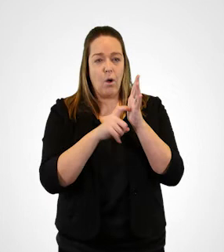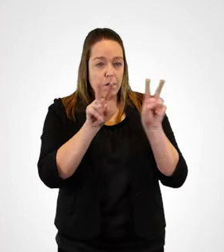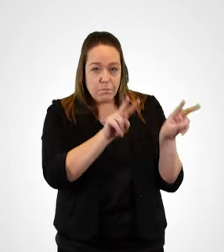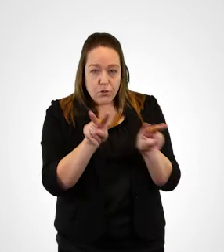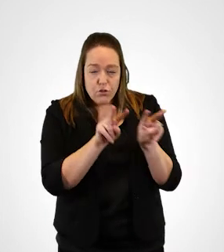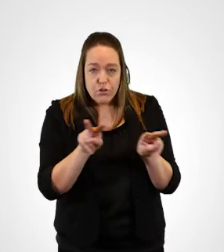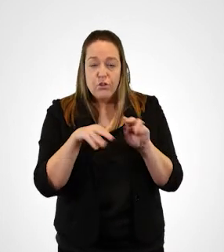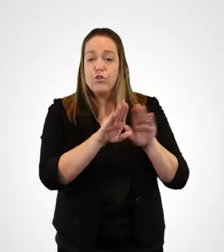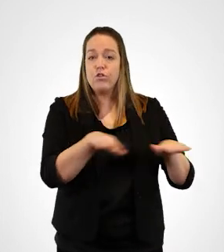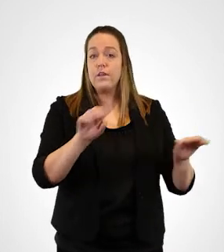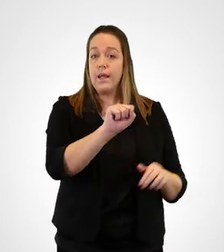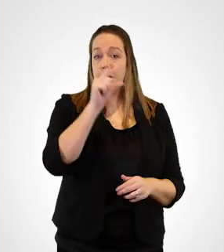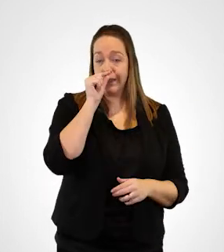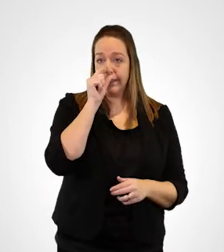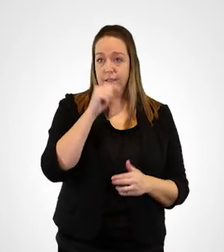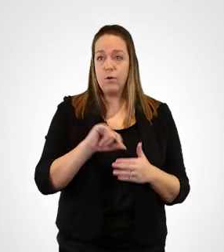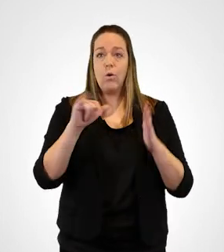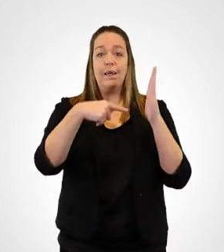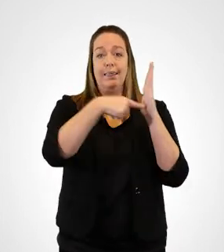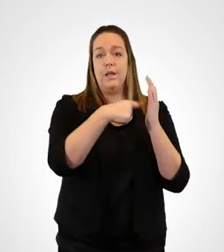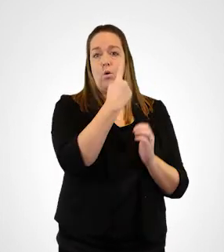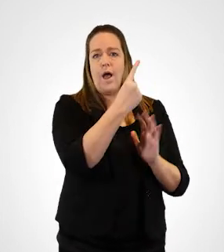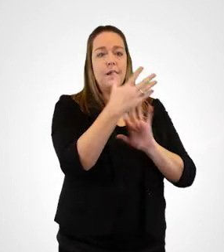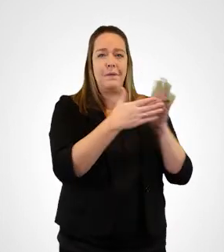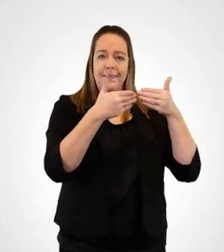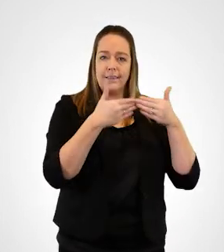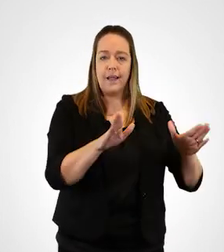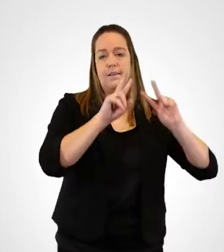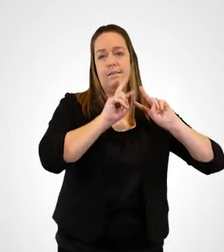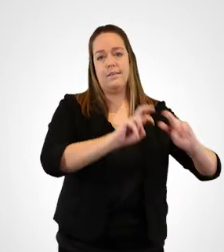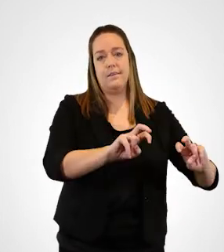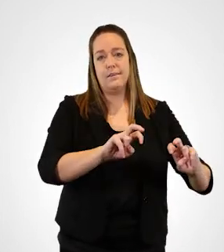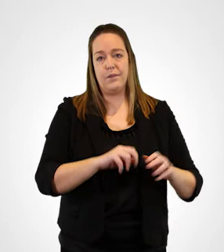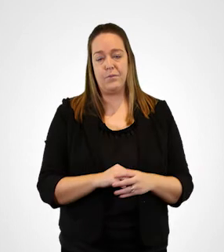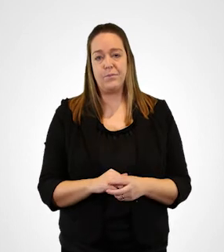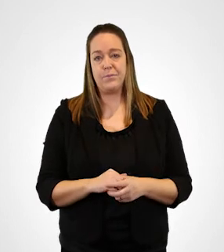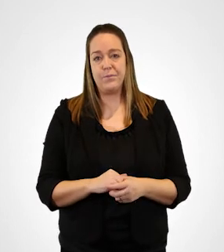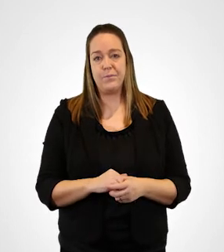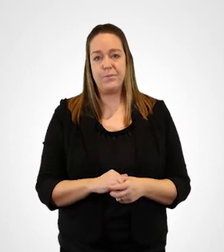in the children's ability are what we're calling T1, which is the start of the study,